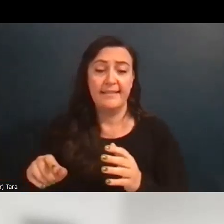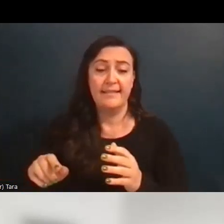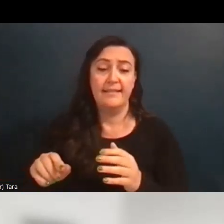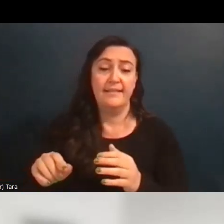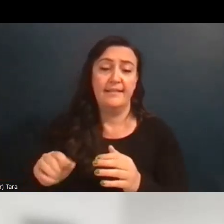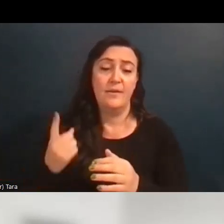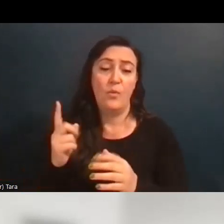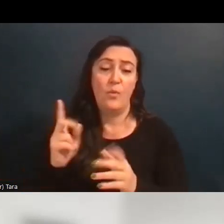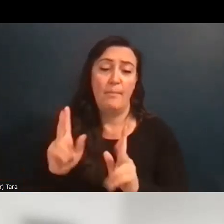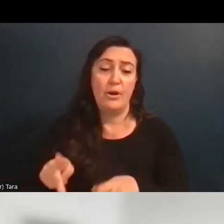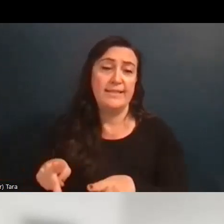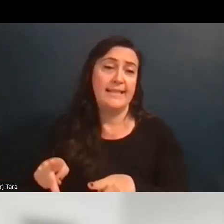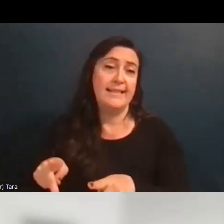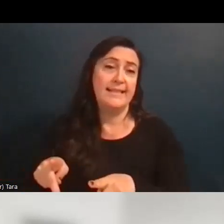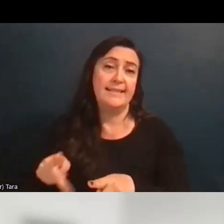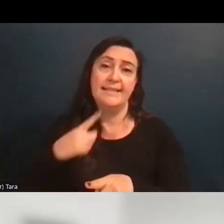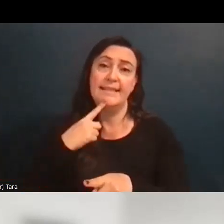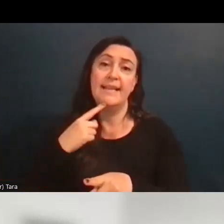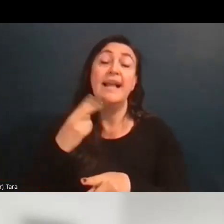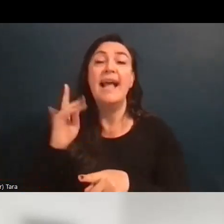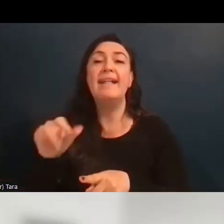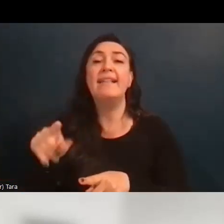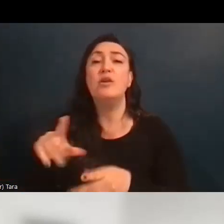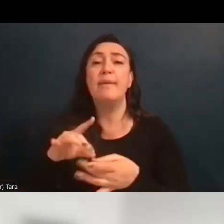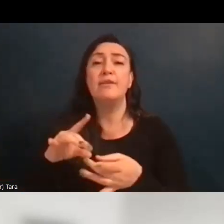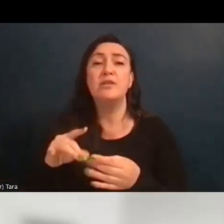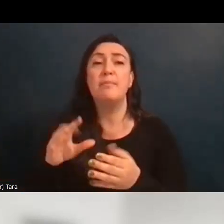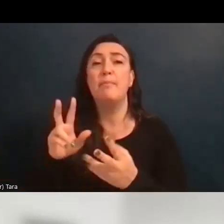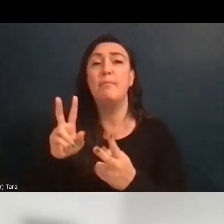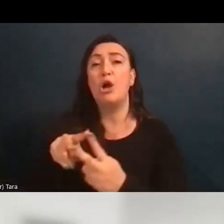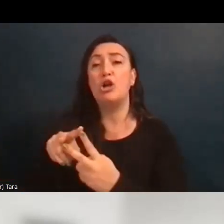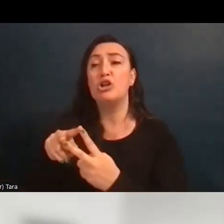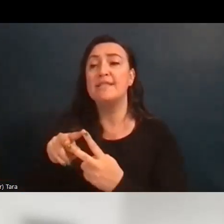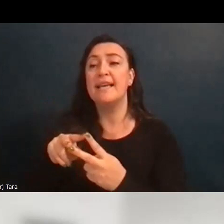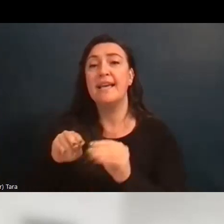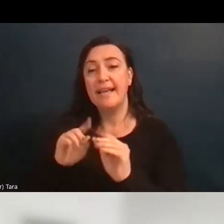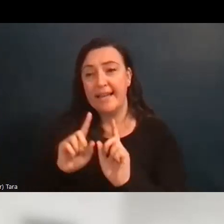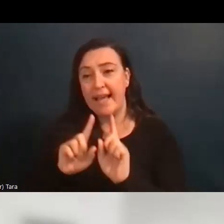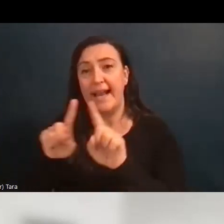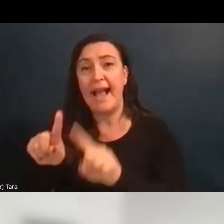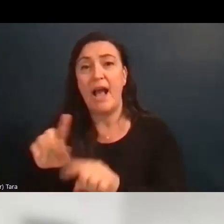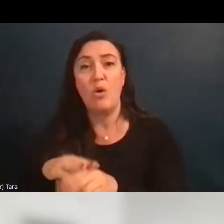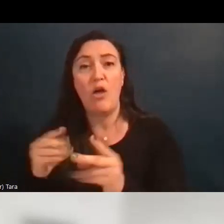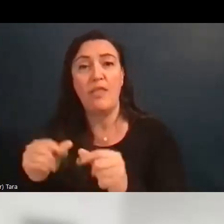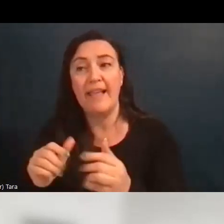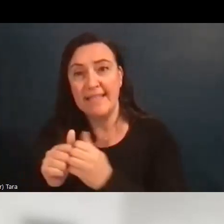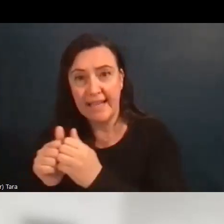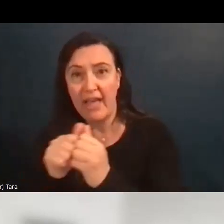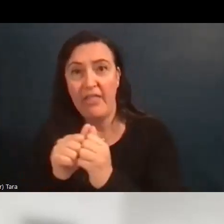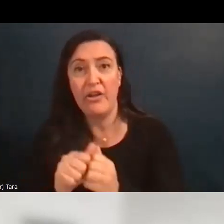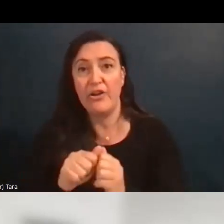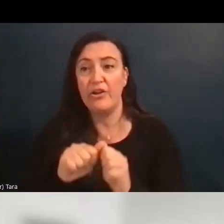Hailey, You mentioned something like partners getting out on the land together and then the persistence needed to connect